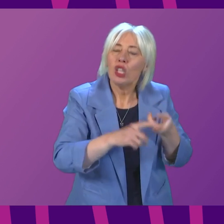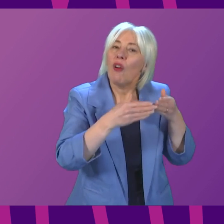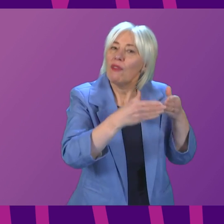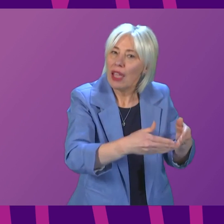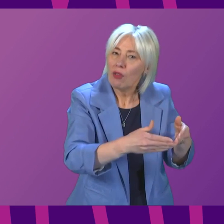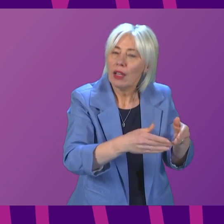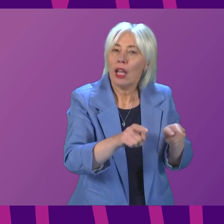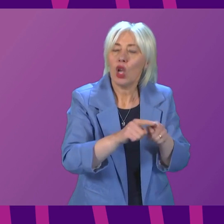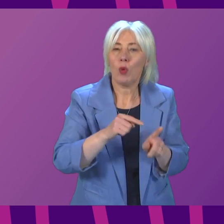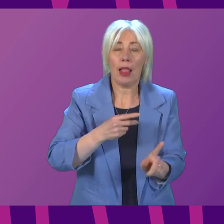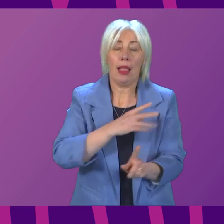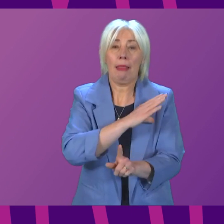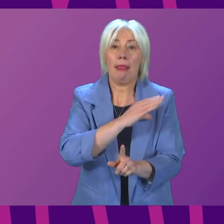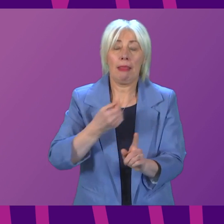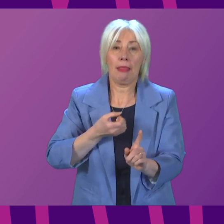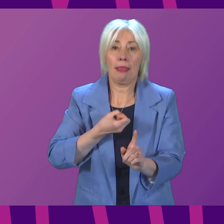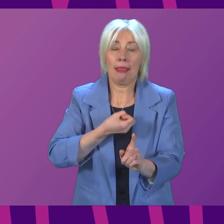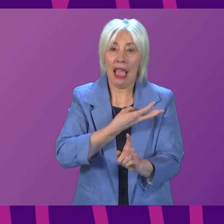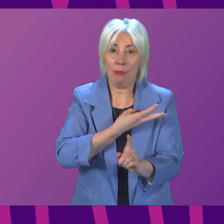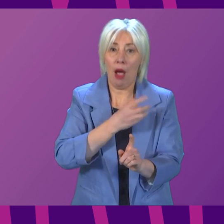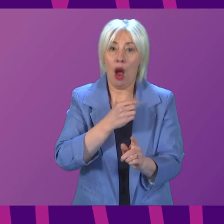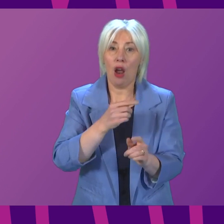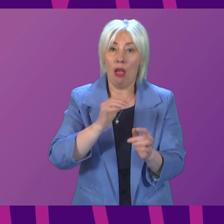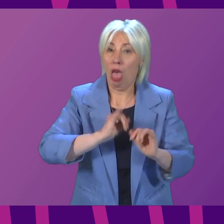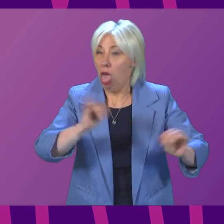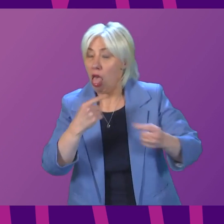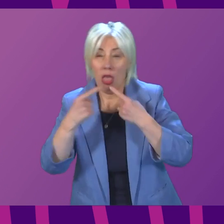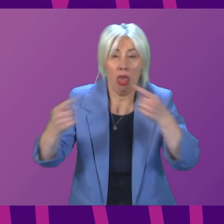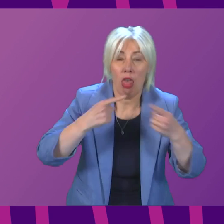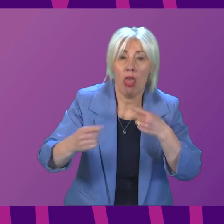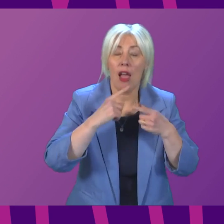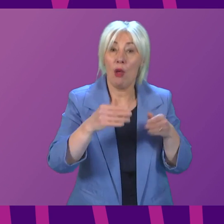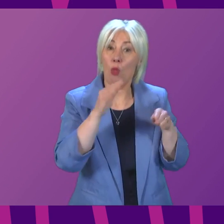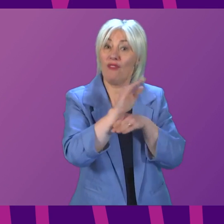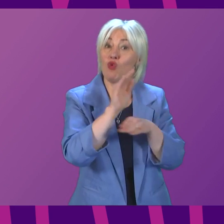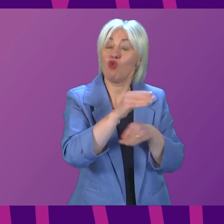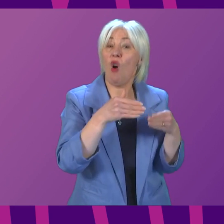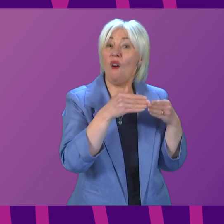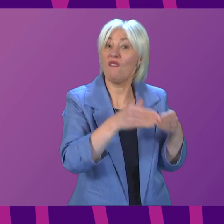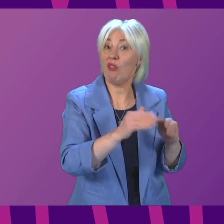scaremongering on the future of ferry services is extremely unhelpful at a time when the